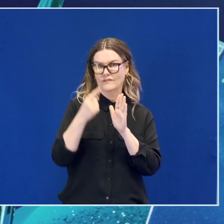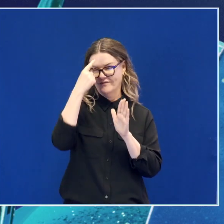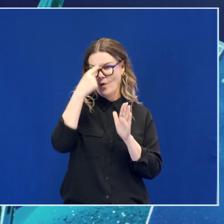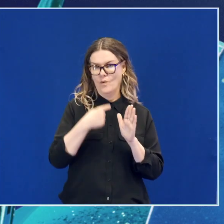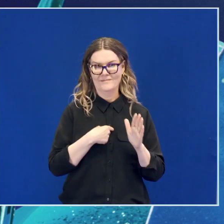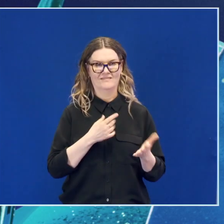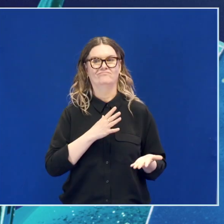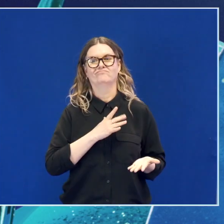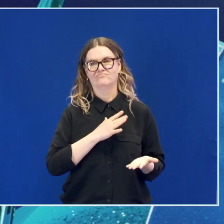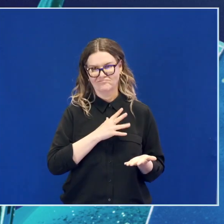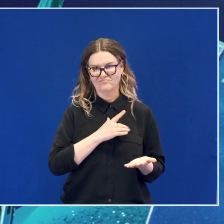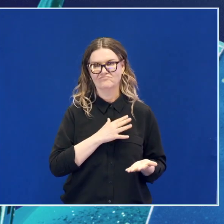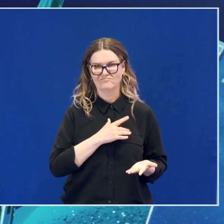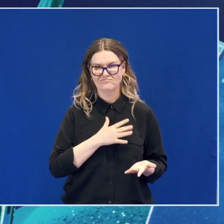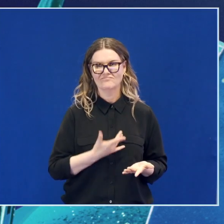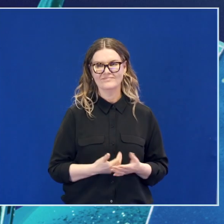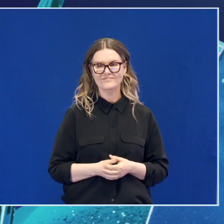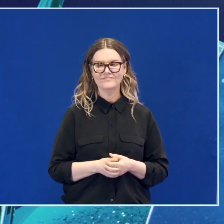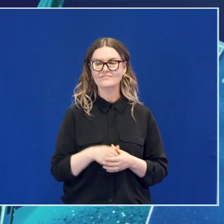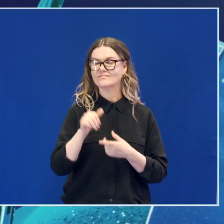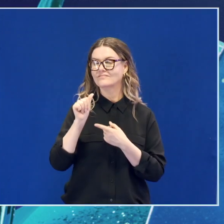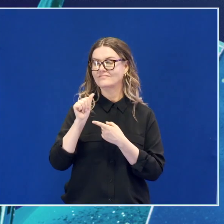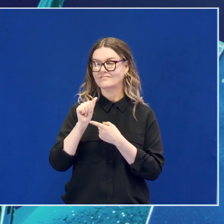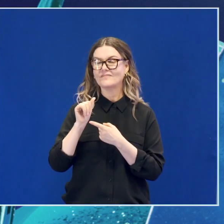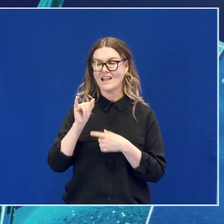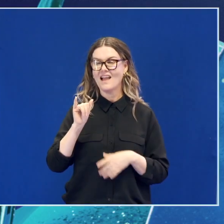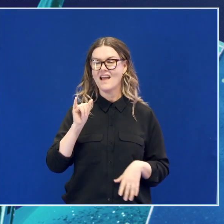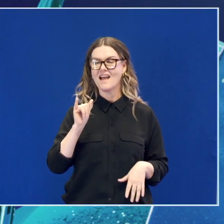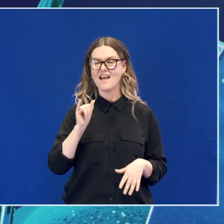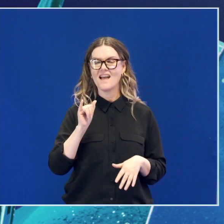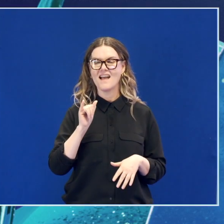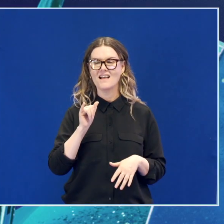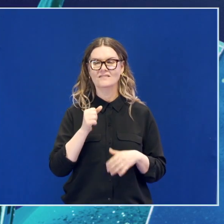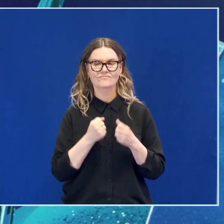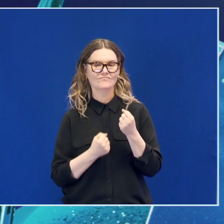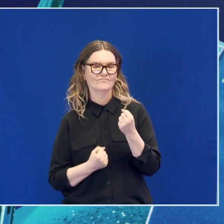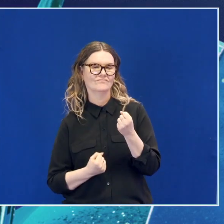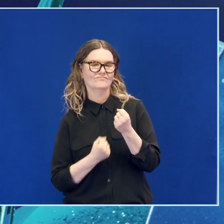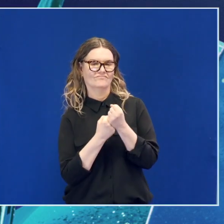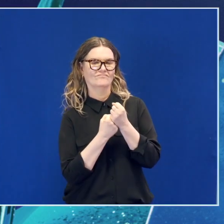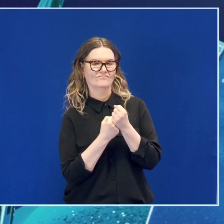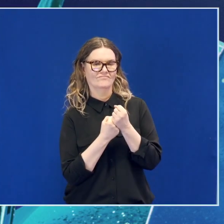But AI enables empathy. Because a lot of times the way empathy is perceived is